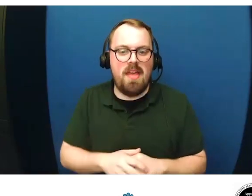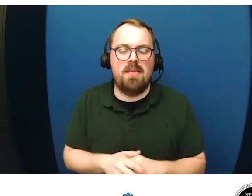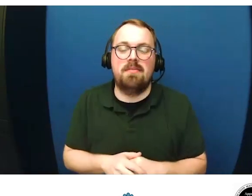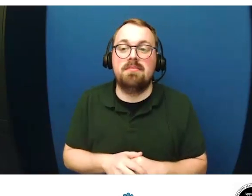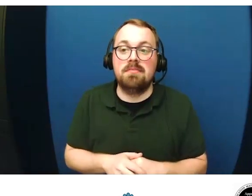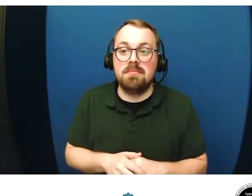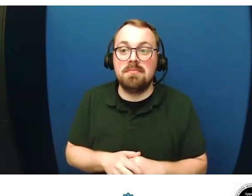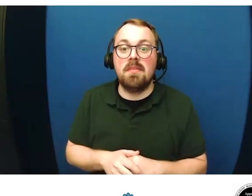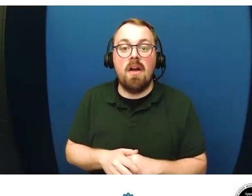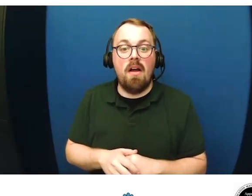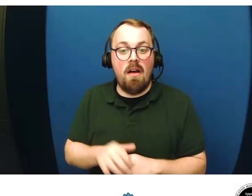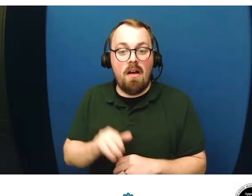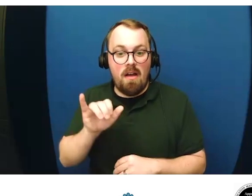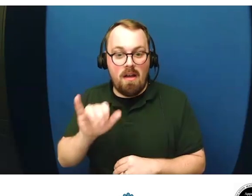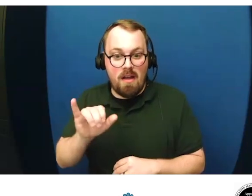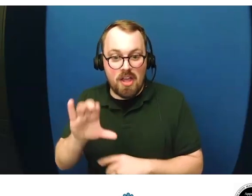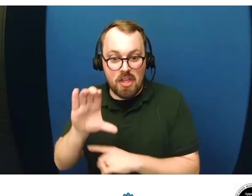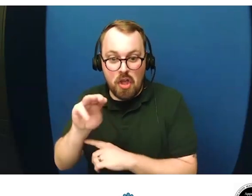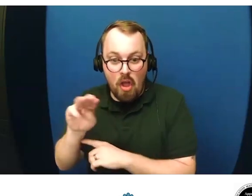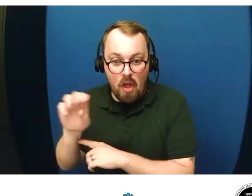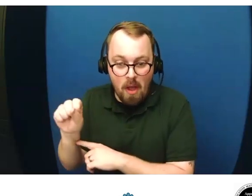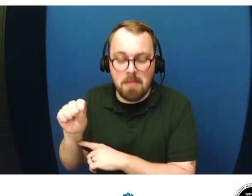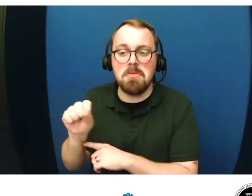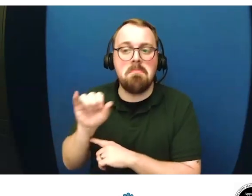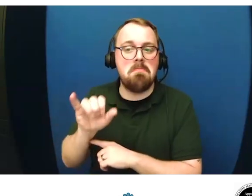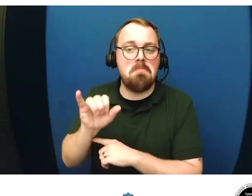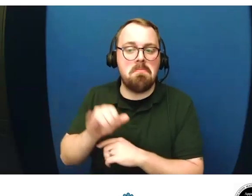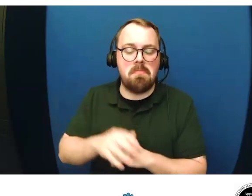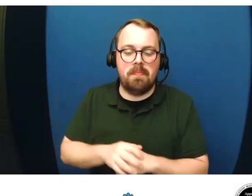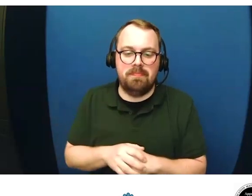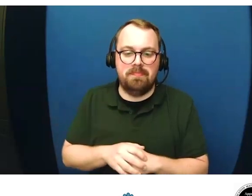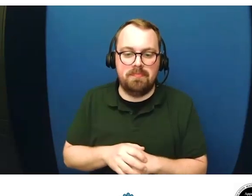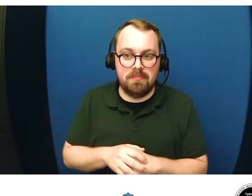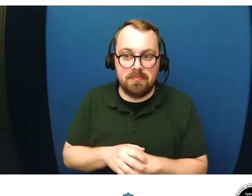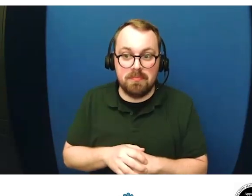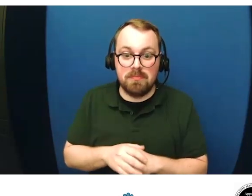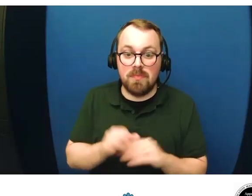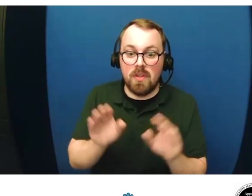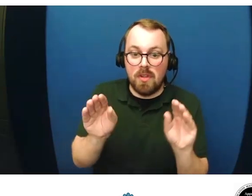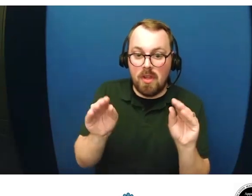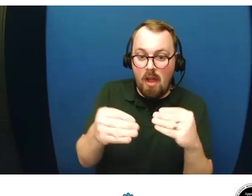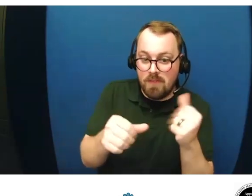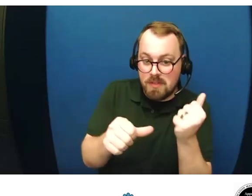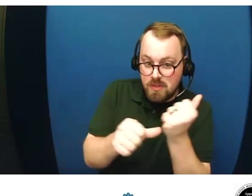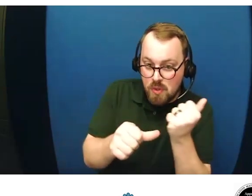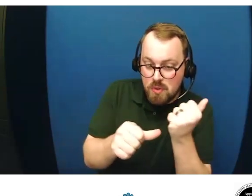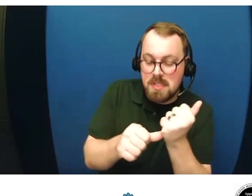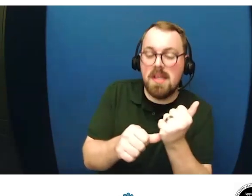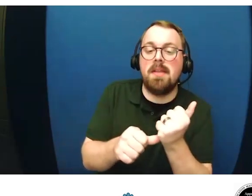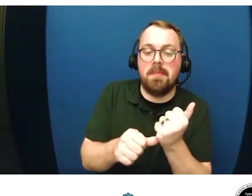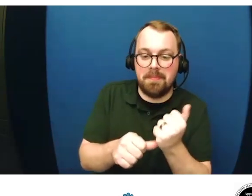A COMS [Certified Orientation & Mobility Specialist]. Awesome. Office Associate.